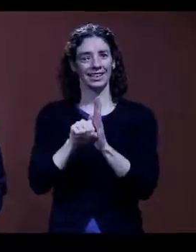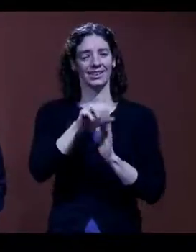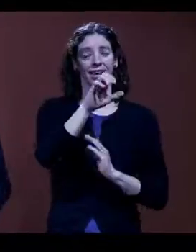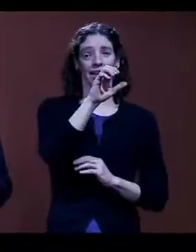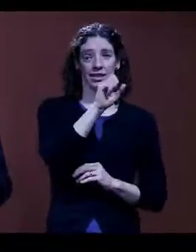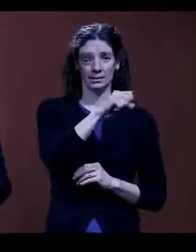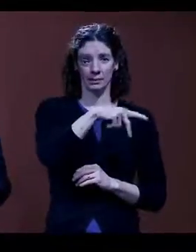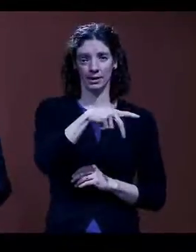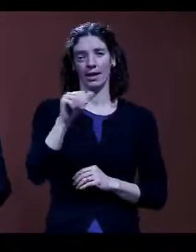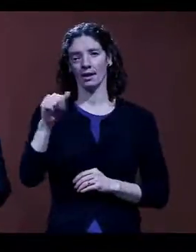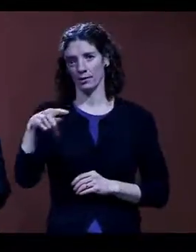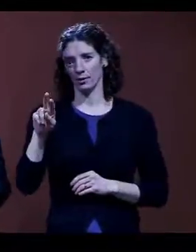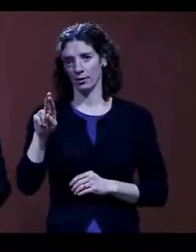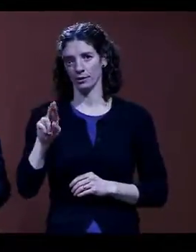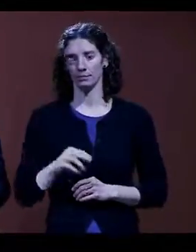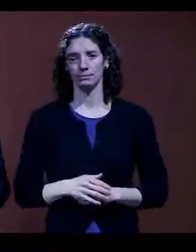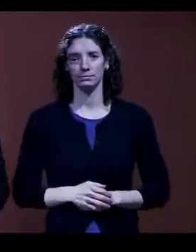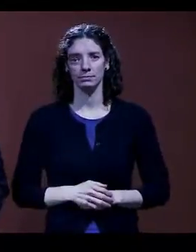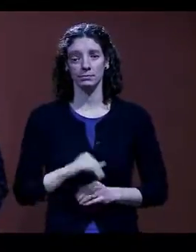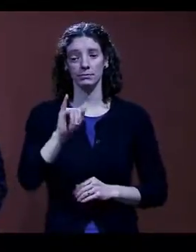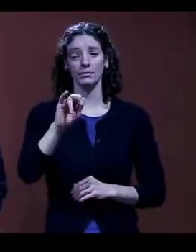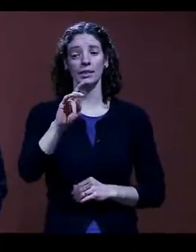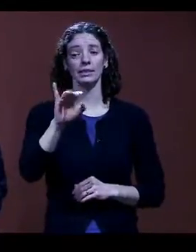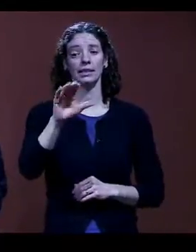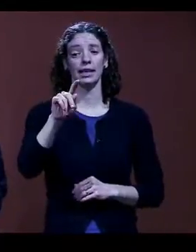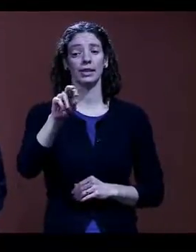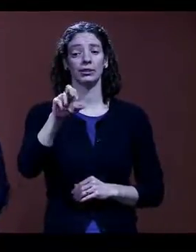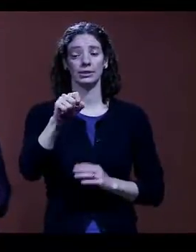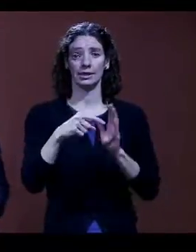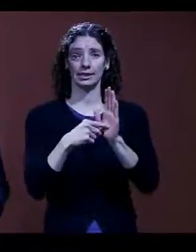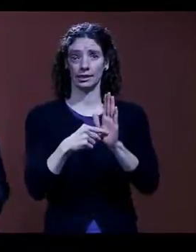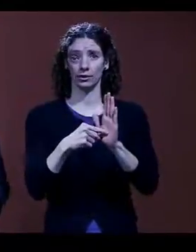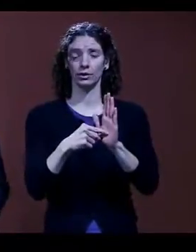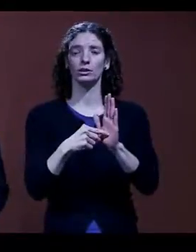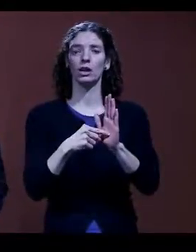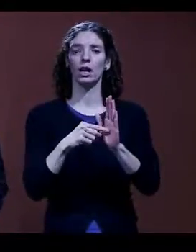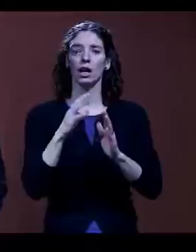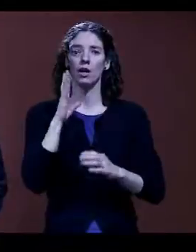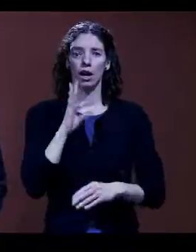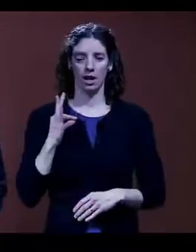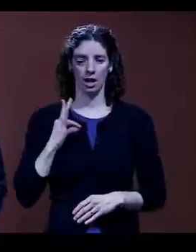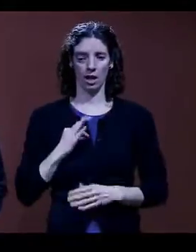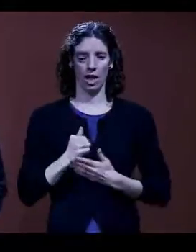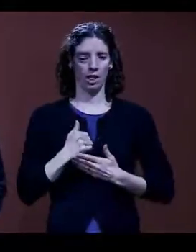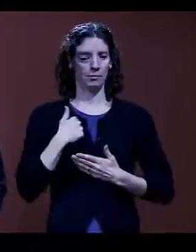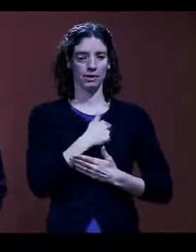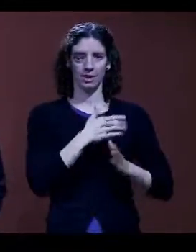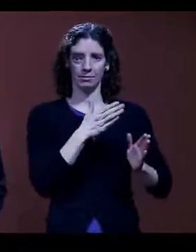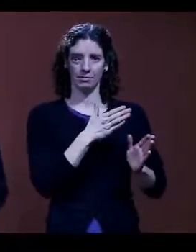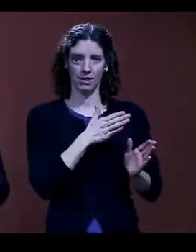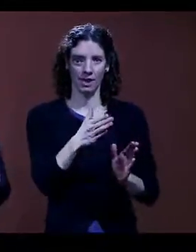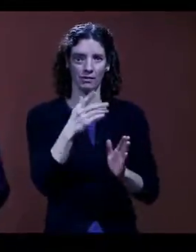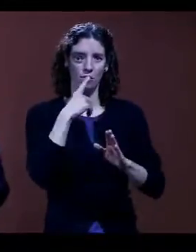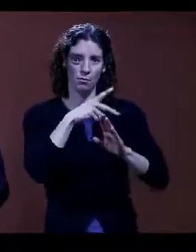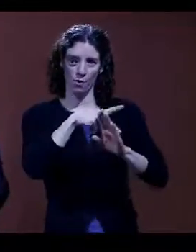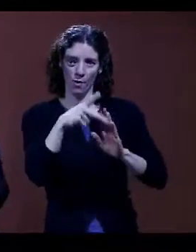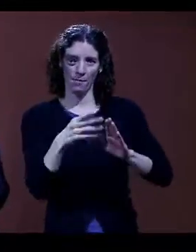The Indicators ultimately are useful in helping us plan for program improvement. It's all about purposeful planning